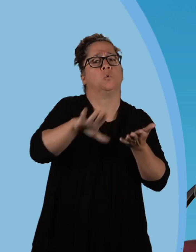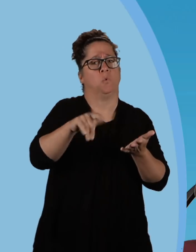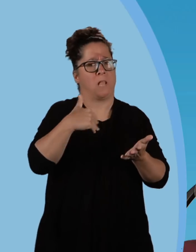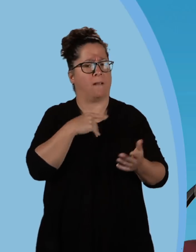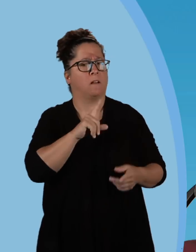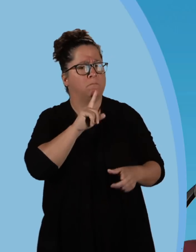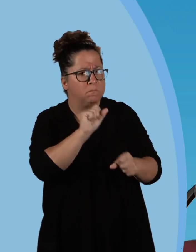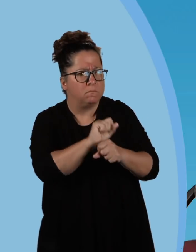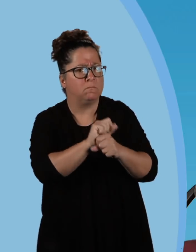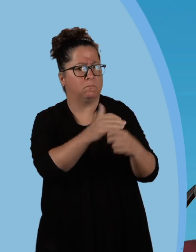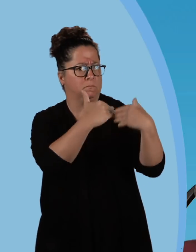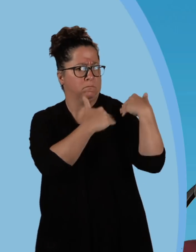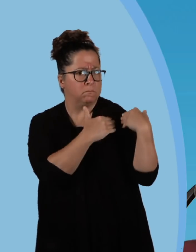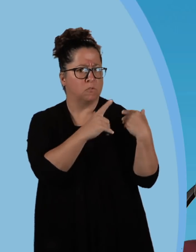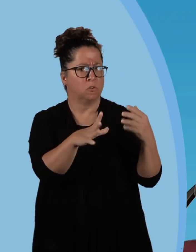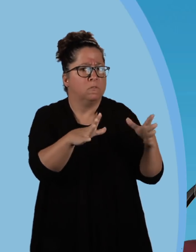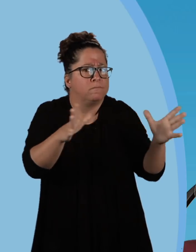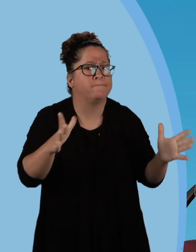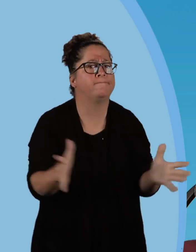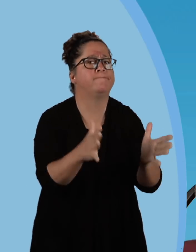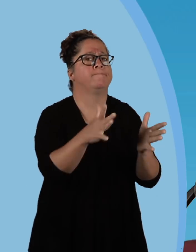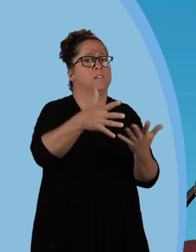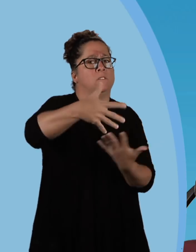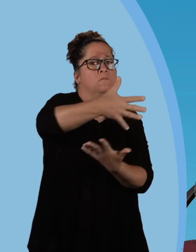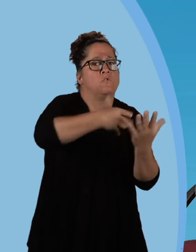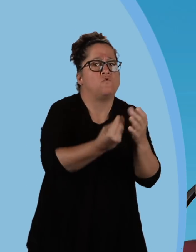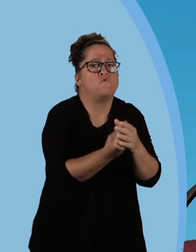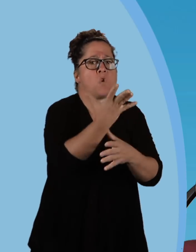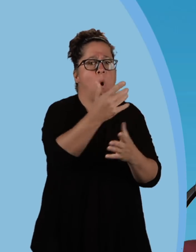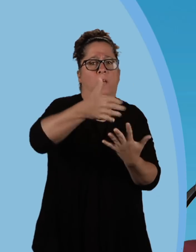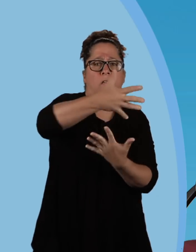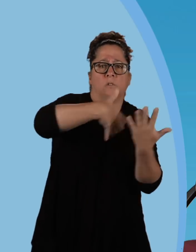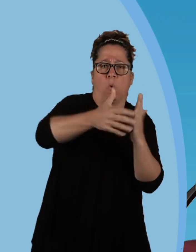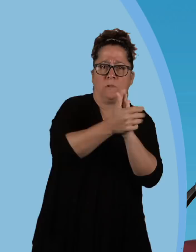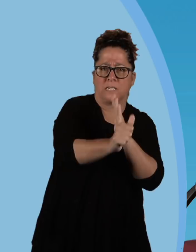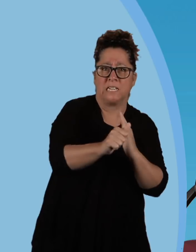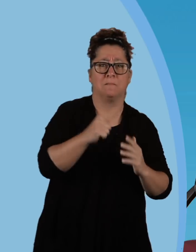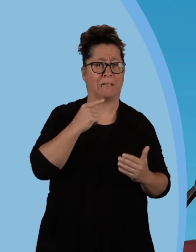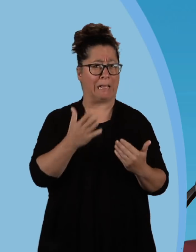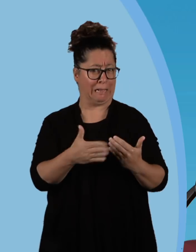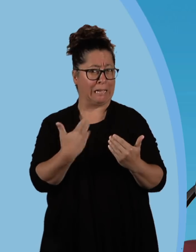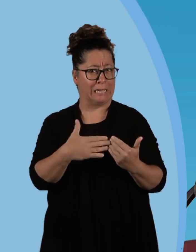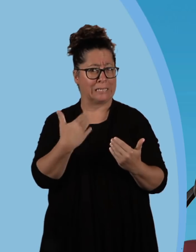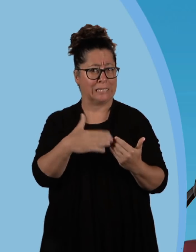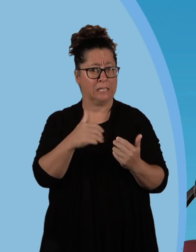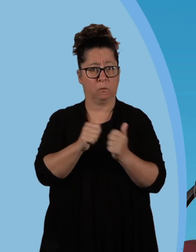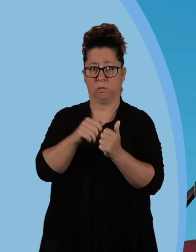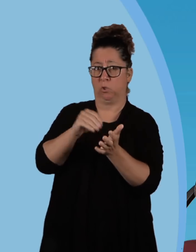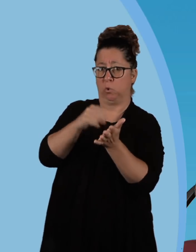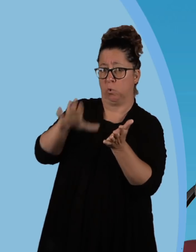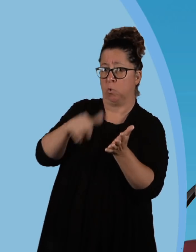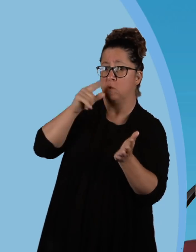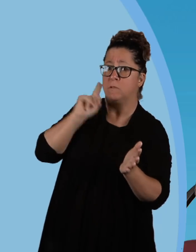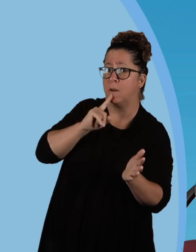they have a real obligation to help grow their social skills, but it's easy with a student who is deaf